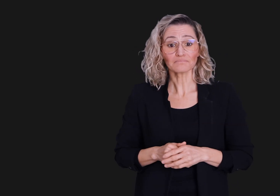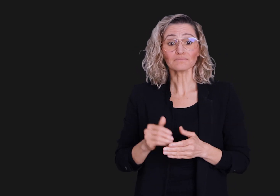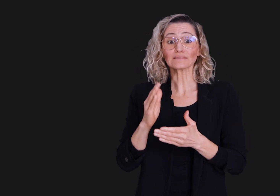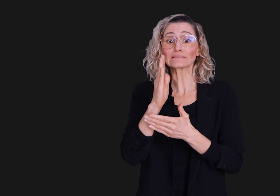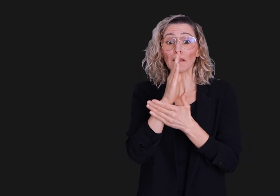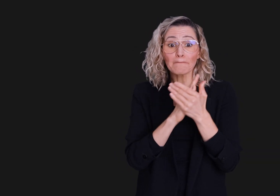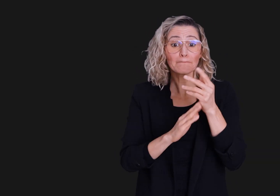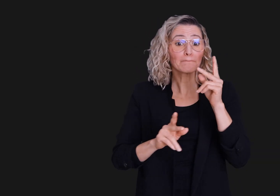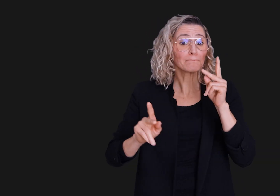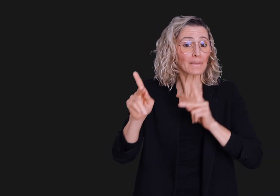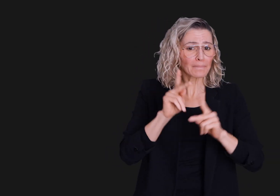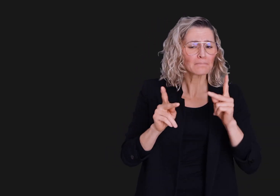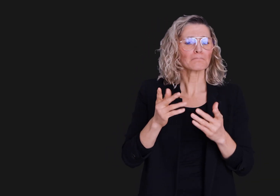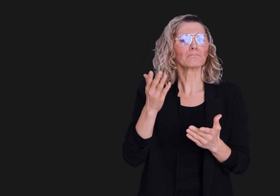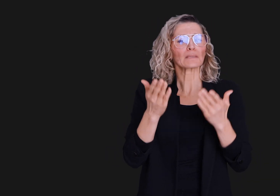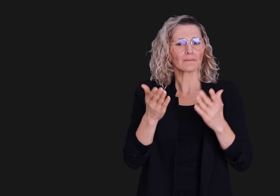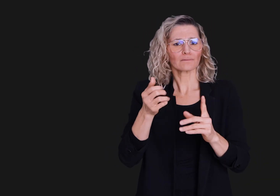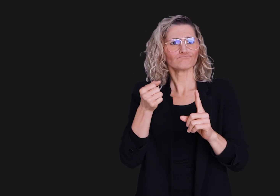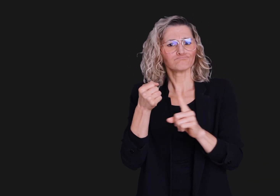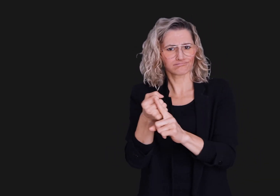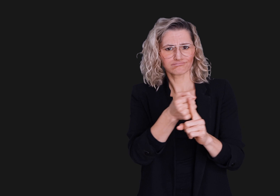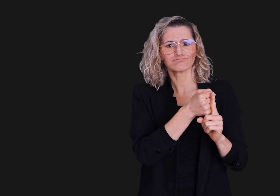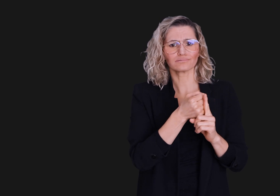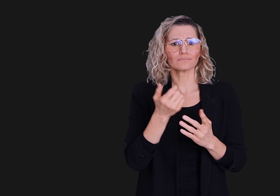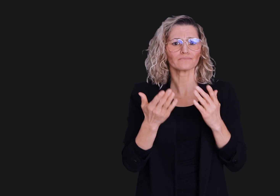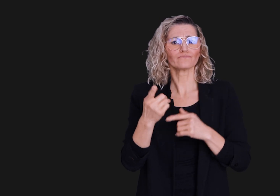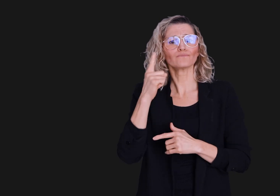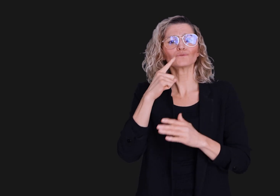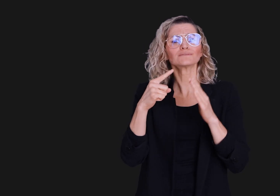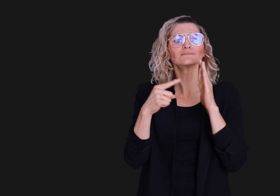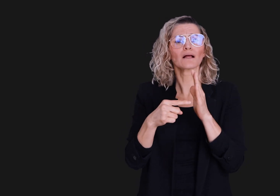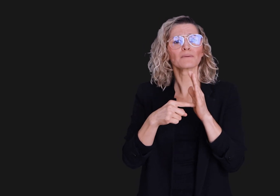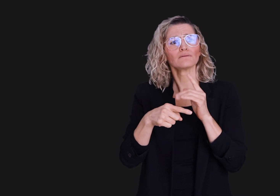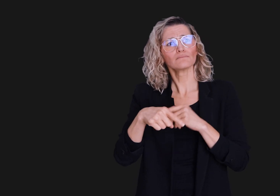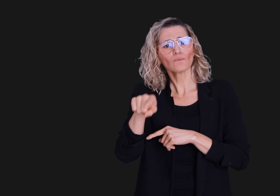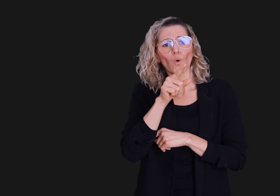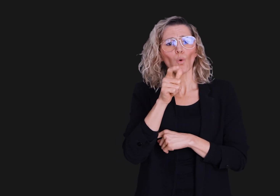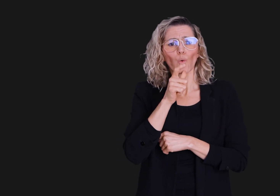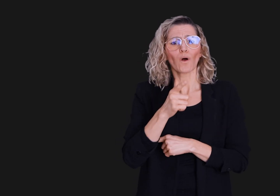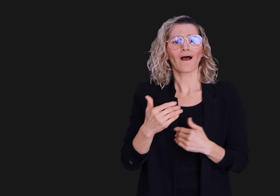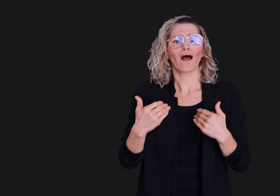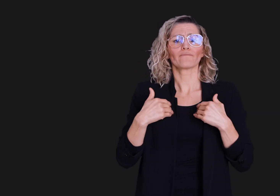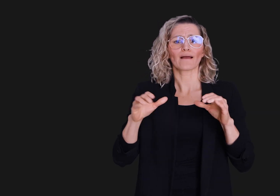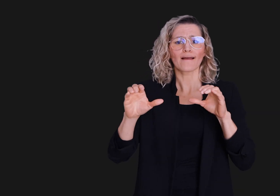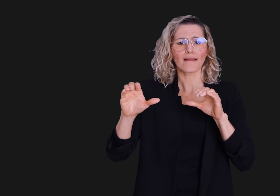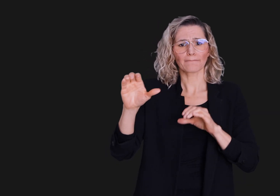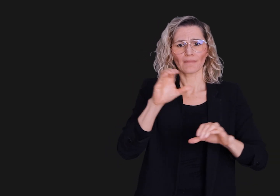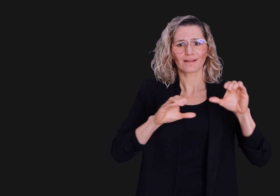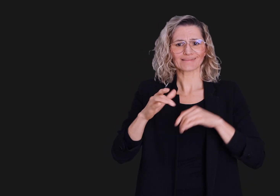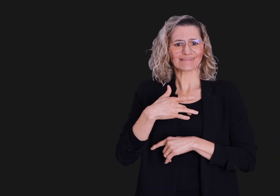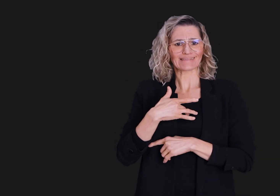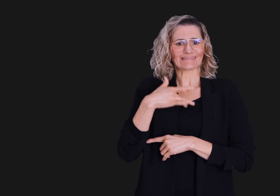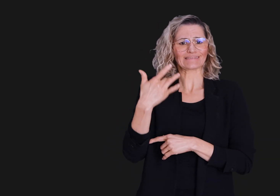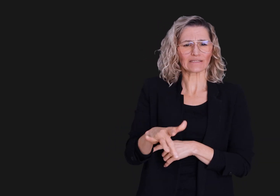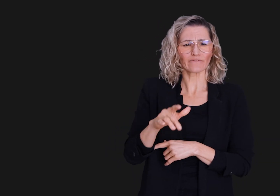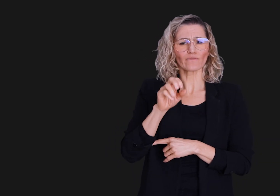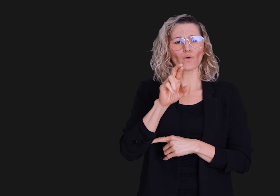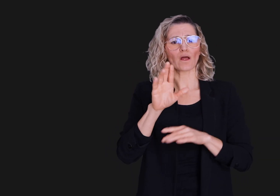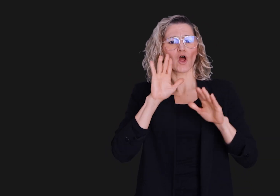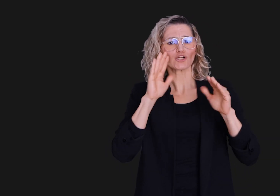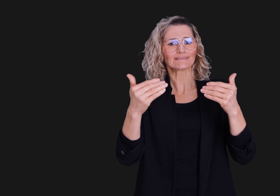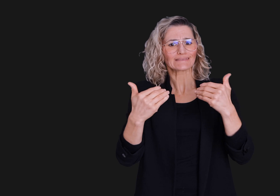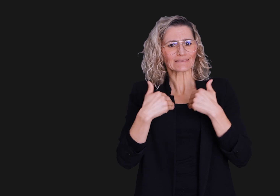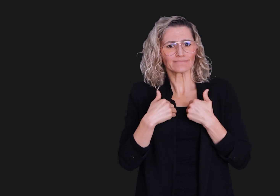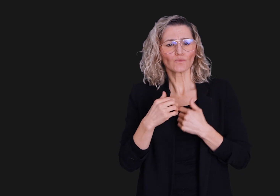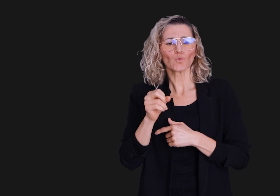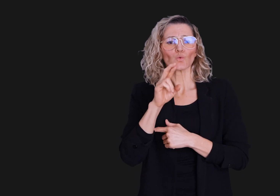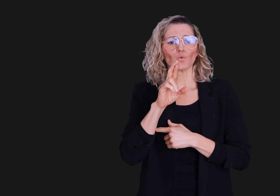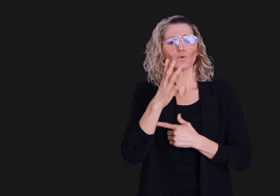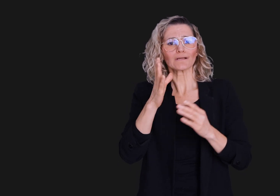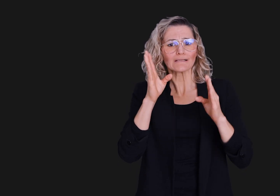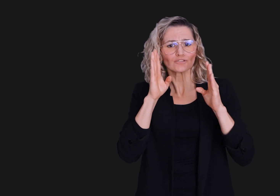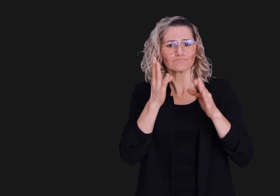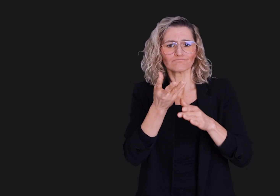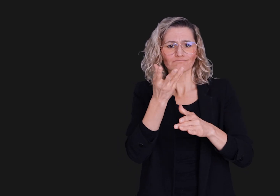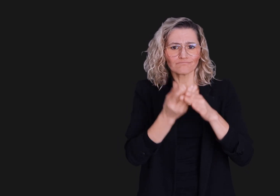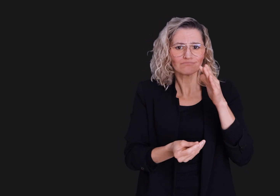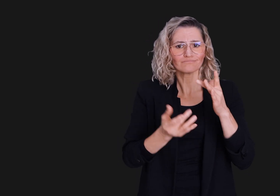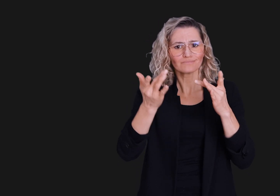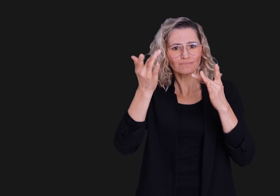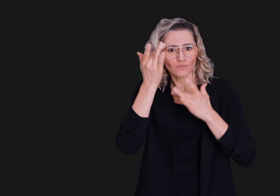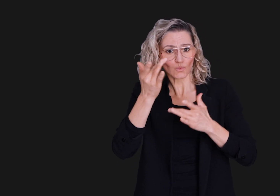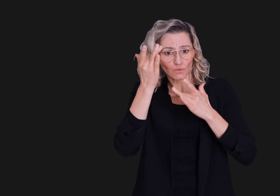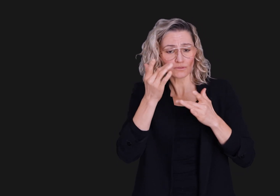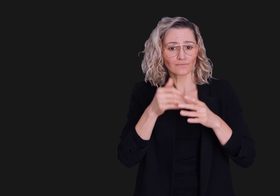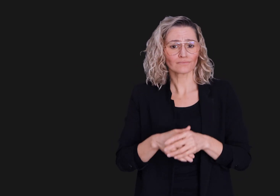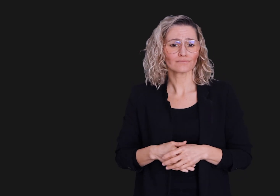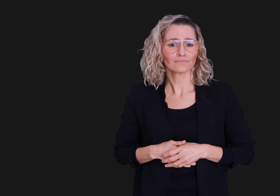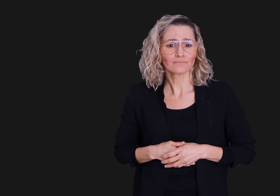Some people with chemical sensitivities, or autism, or attention deficit disorders may be affected.